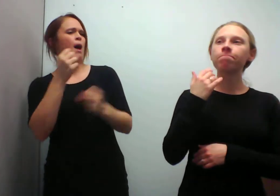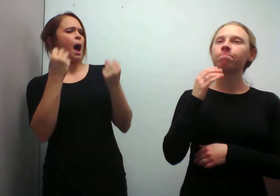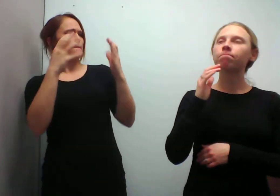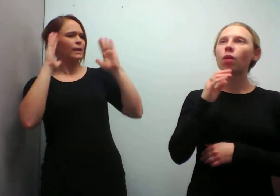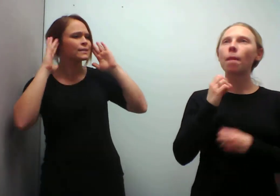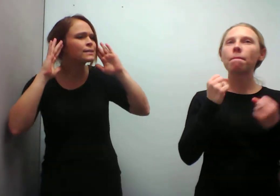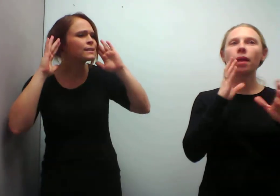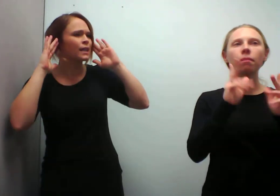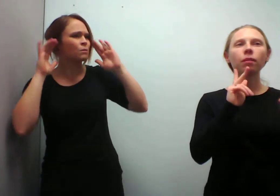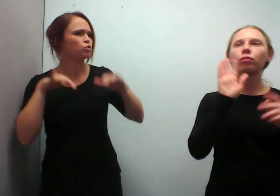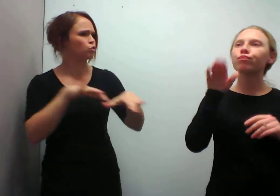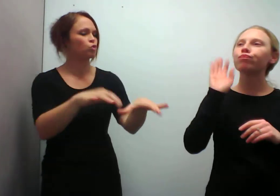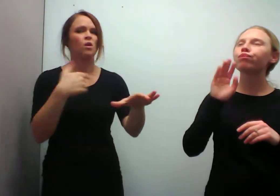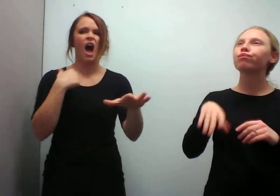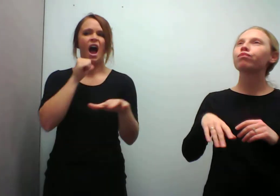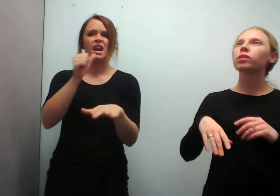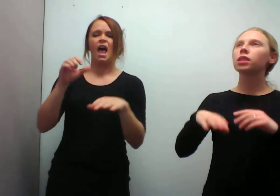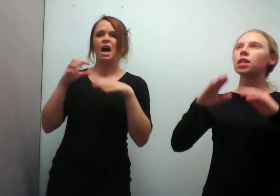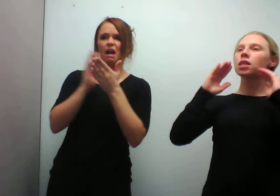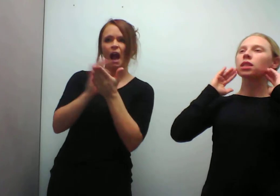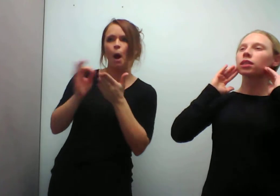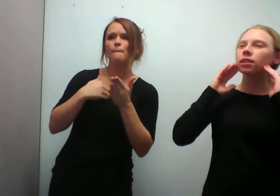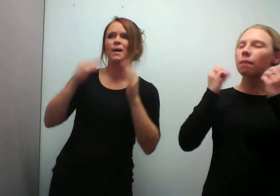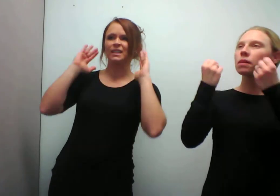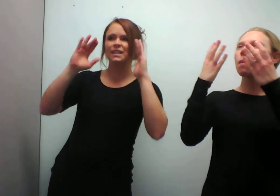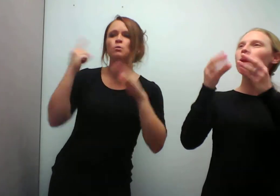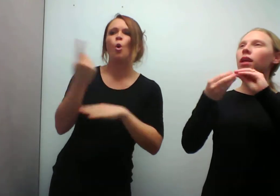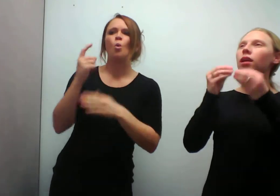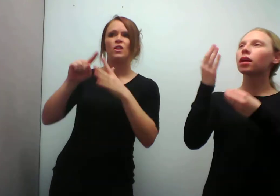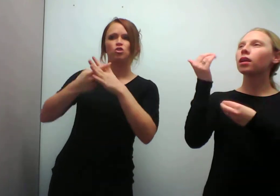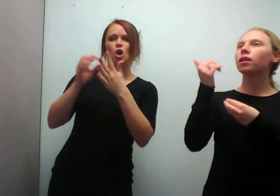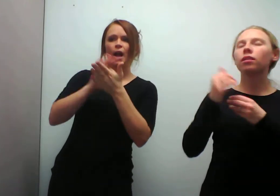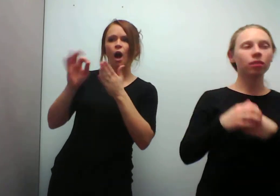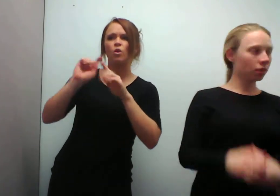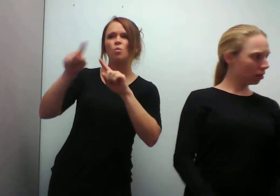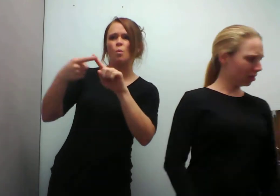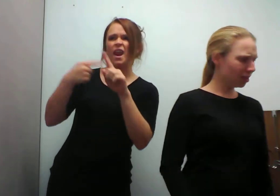he said, "I don't count my sit-ups I only start counting when it starts hurting and I feel pain that's when I start counting because then